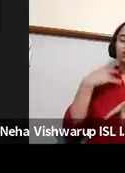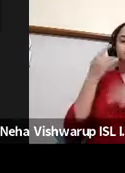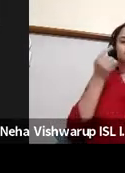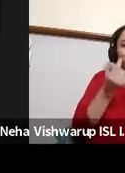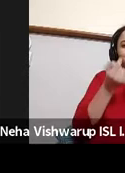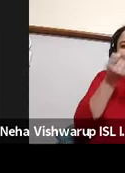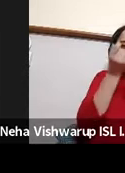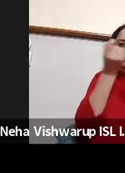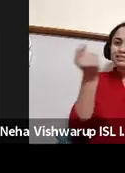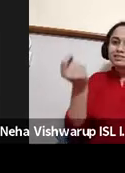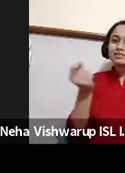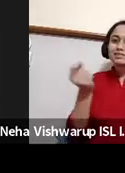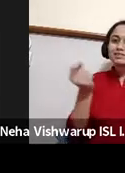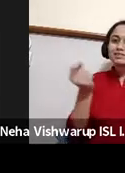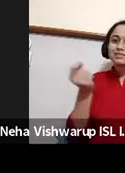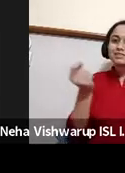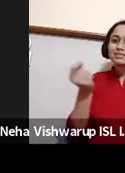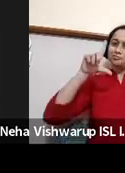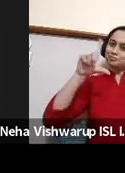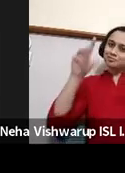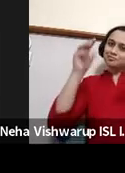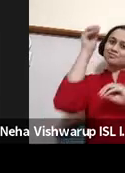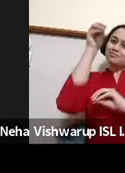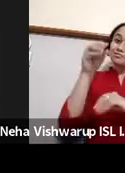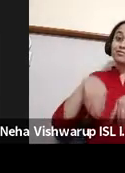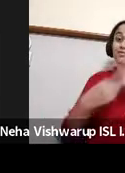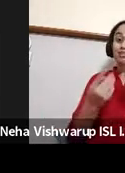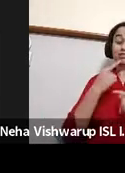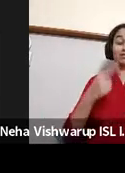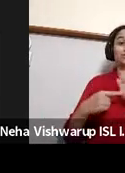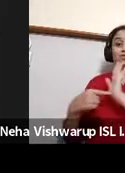was as it was a pricey piece of equipment that didn't typically circulate beyond urban markets